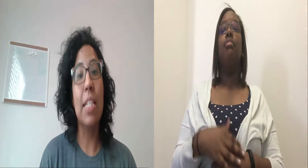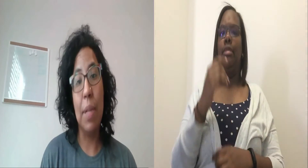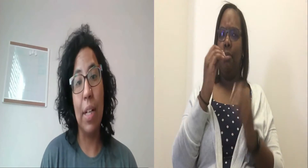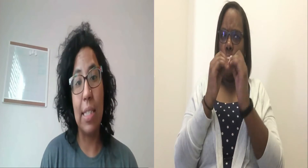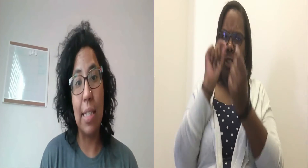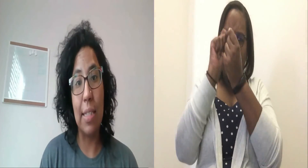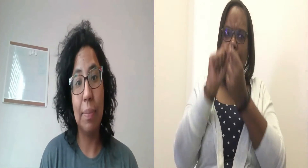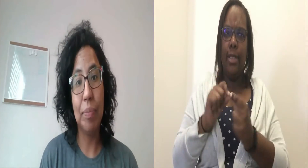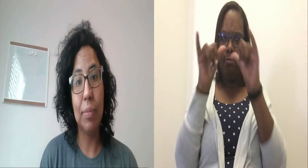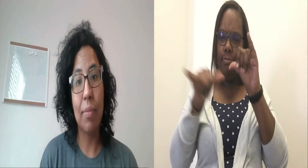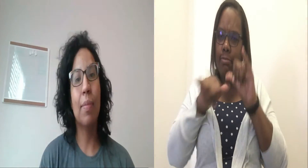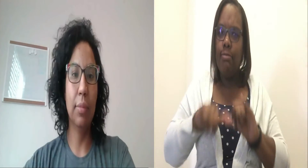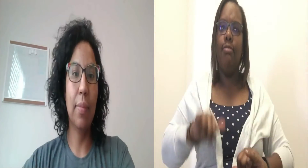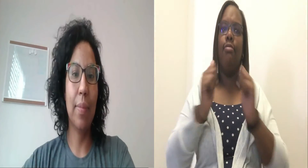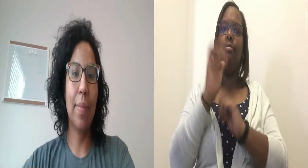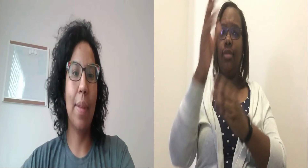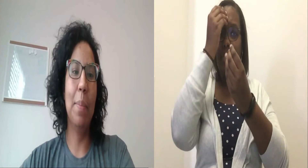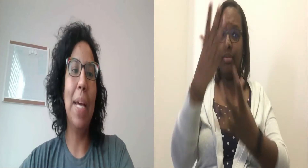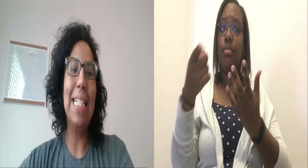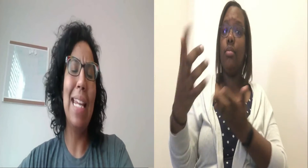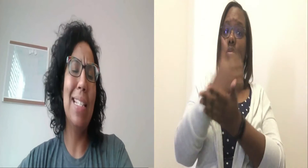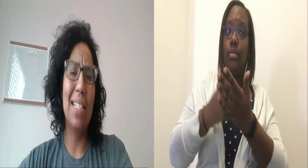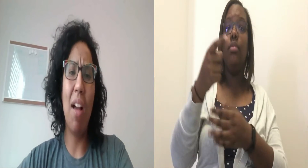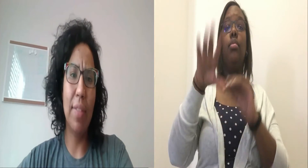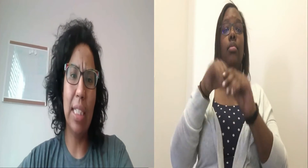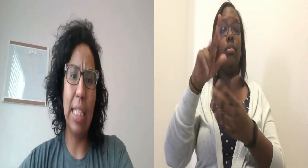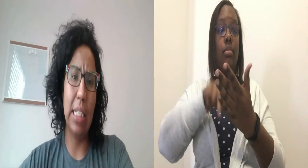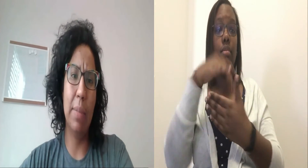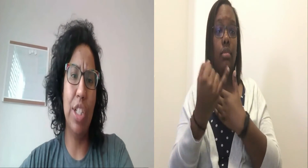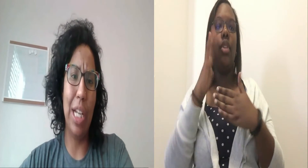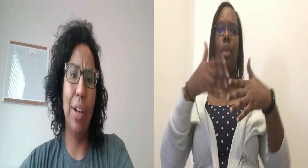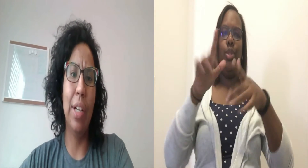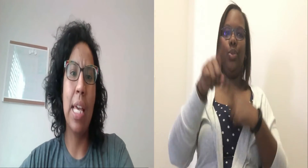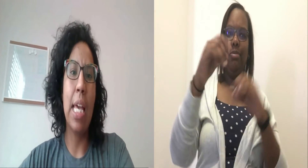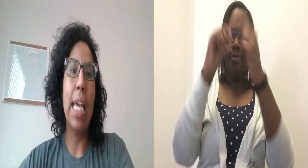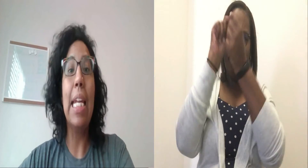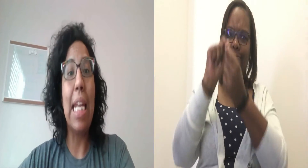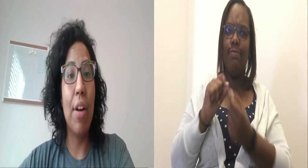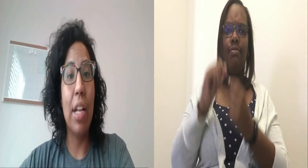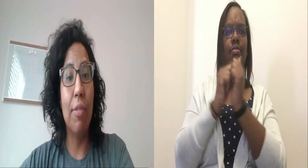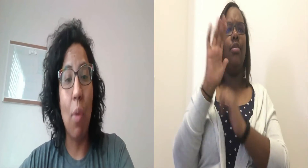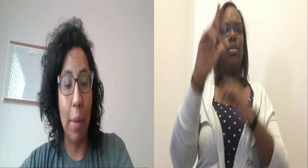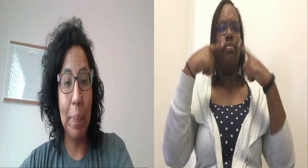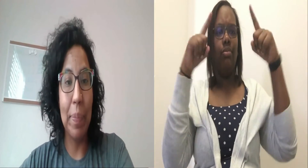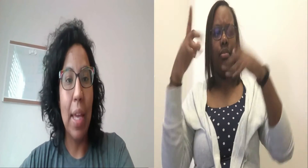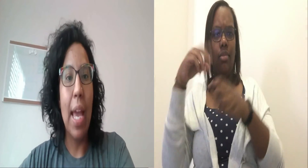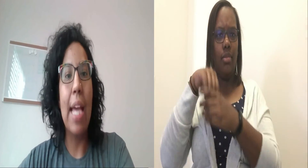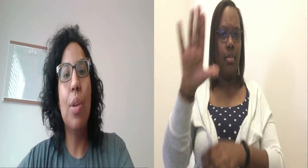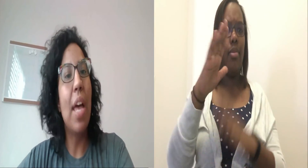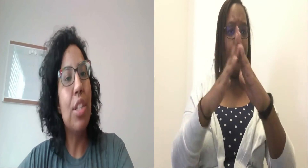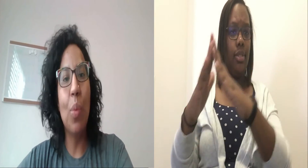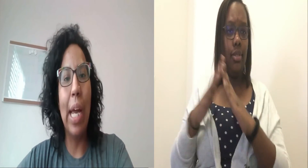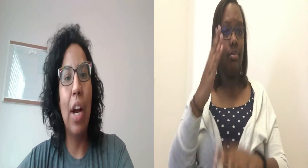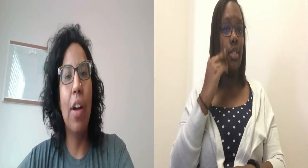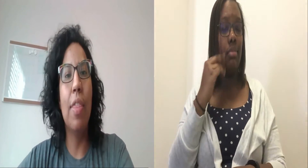experiences but data is still often needing to be shared in a narrative form and so that's where